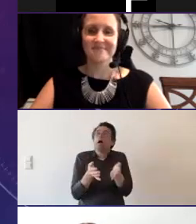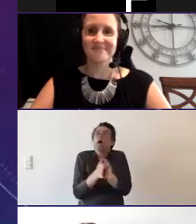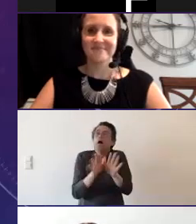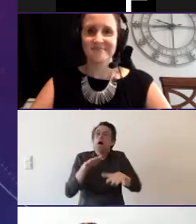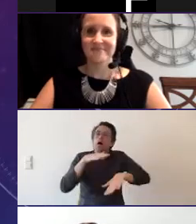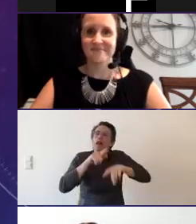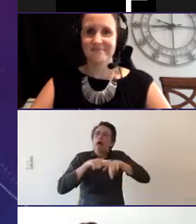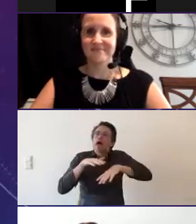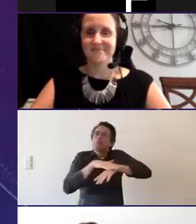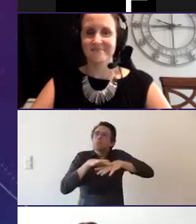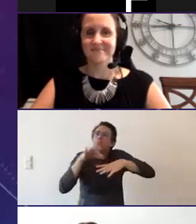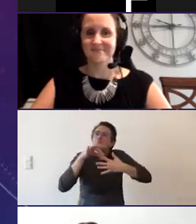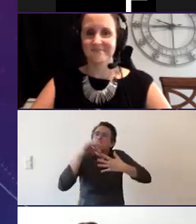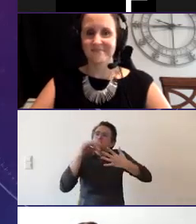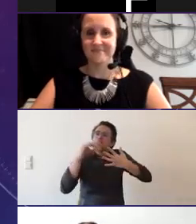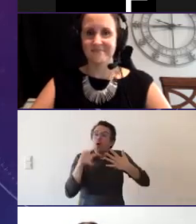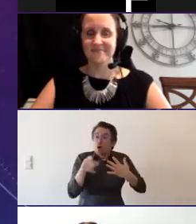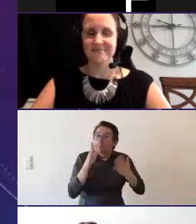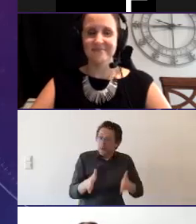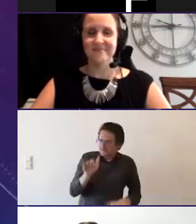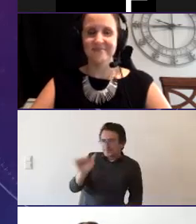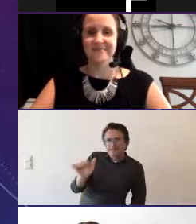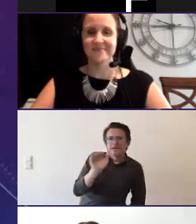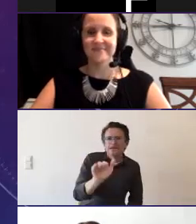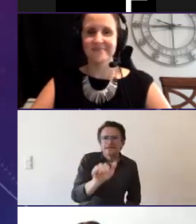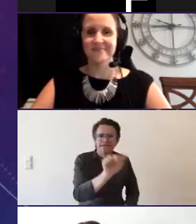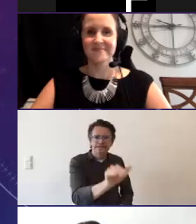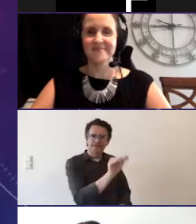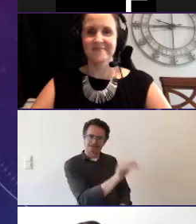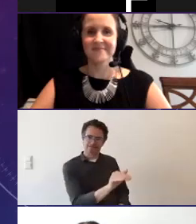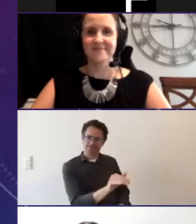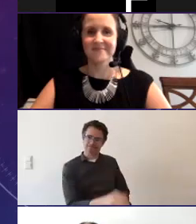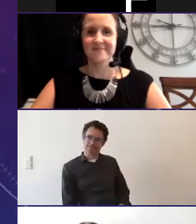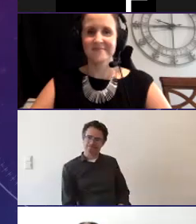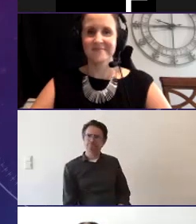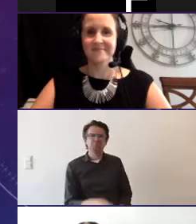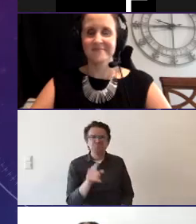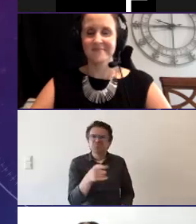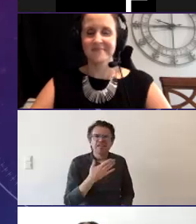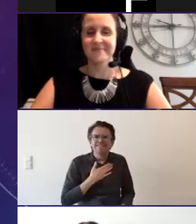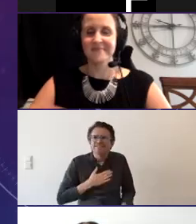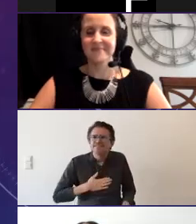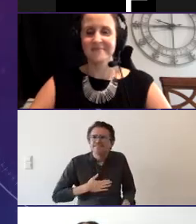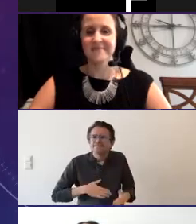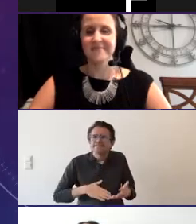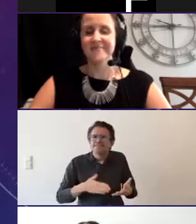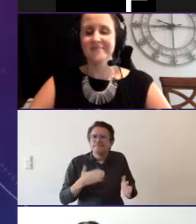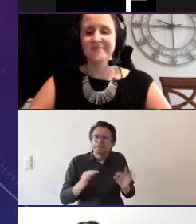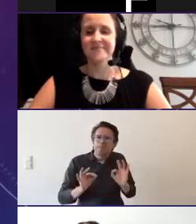gonna share some different things used in the deafblind community for access